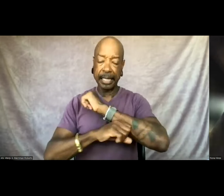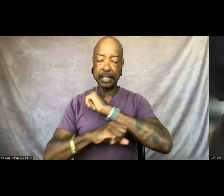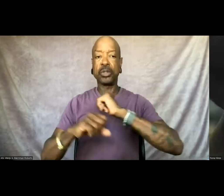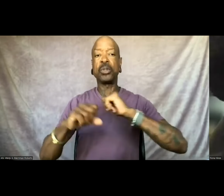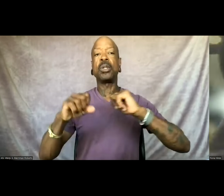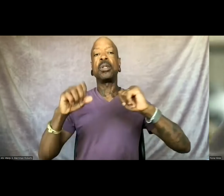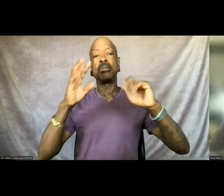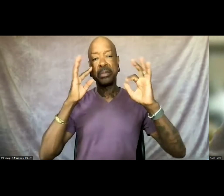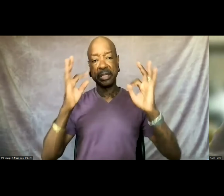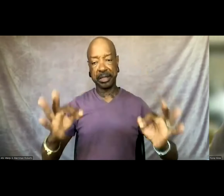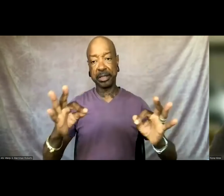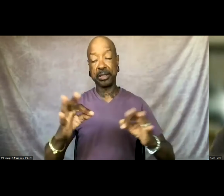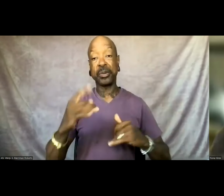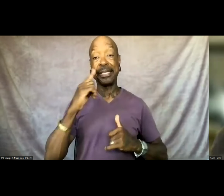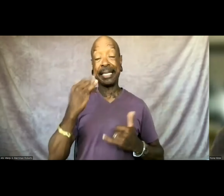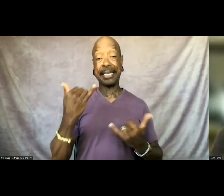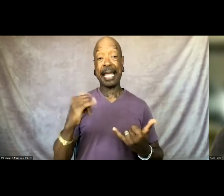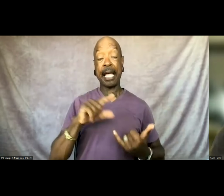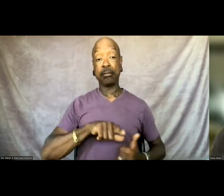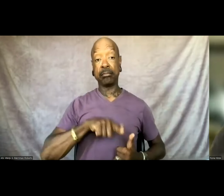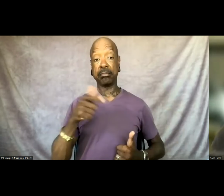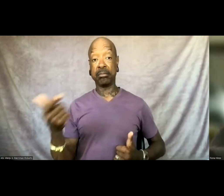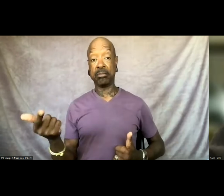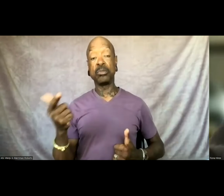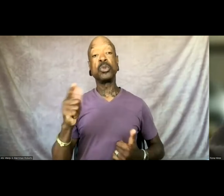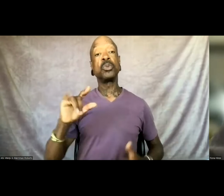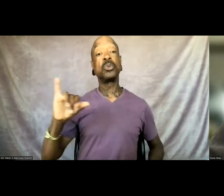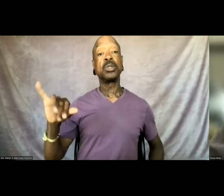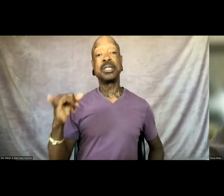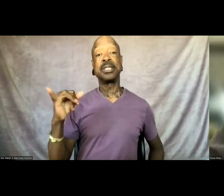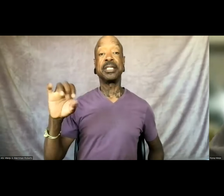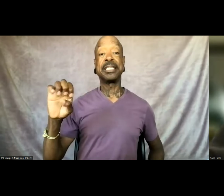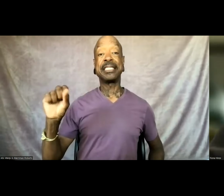And everything that we do should be based in that